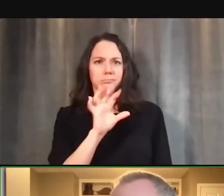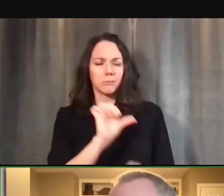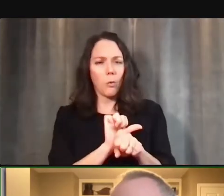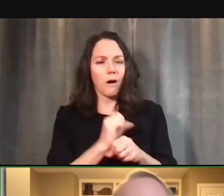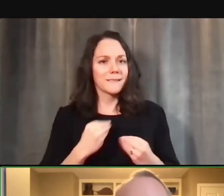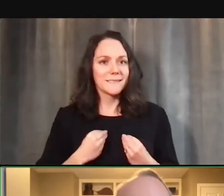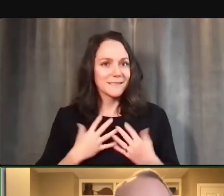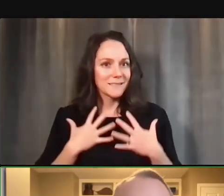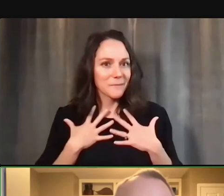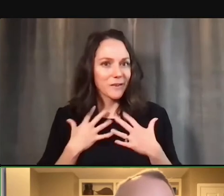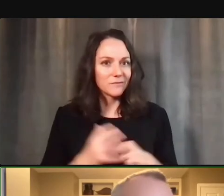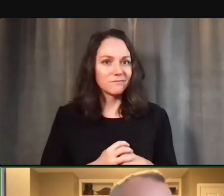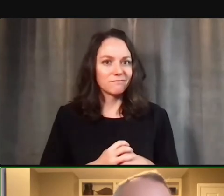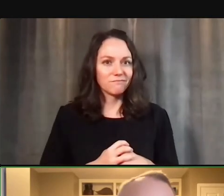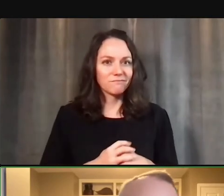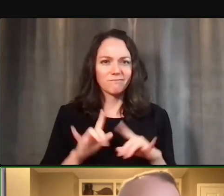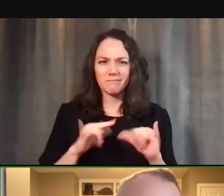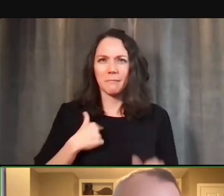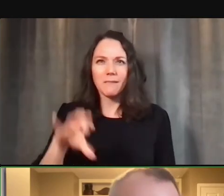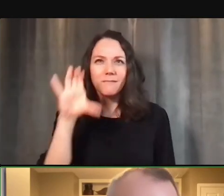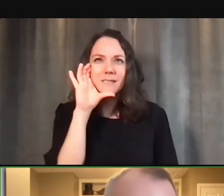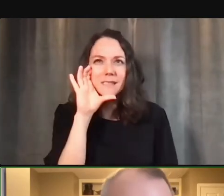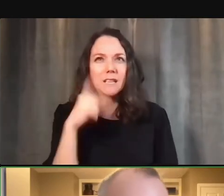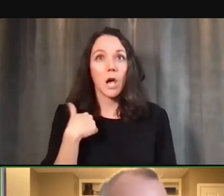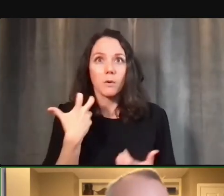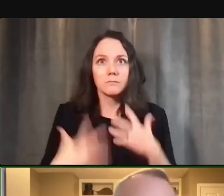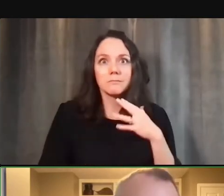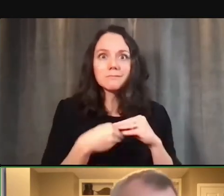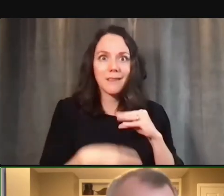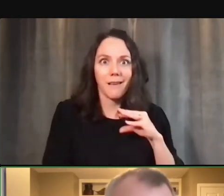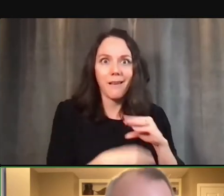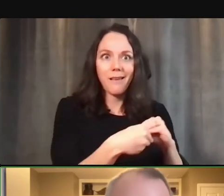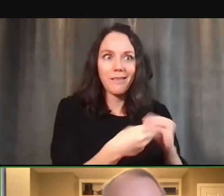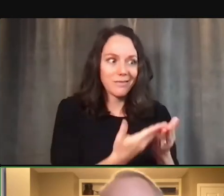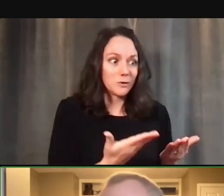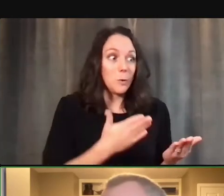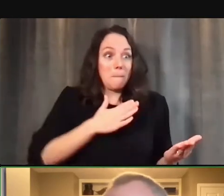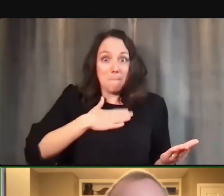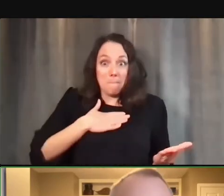As I've listened, I keep wanting to add things to my portion because so much